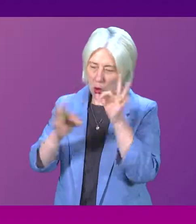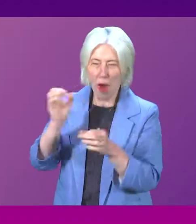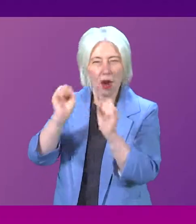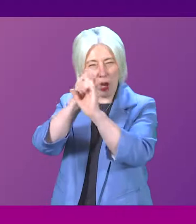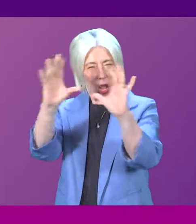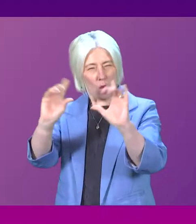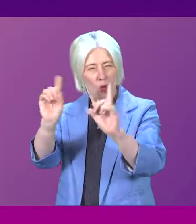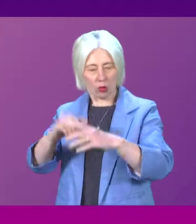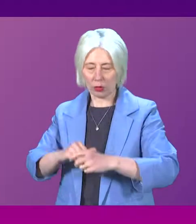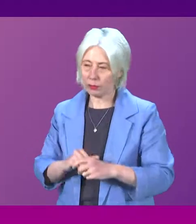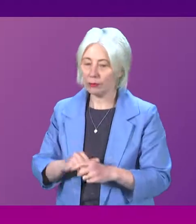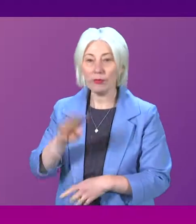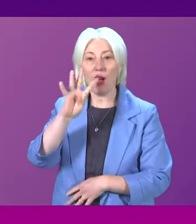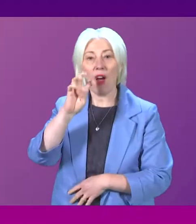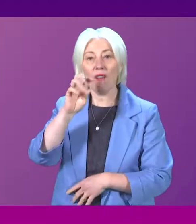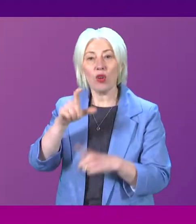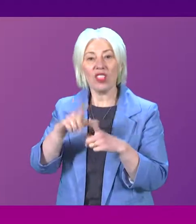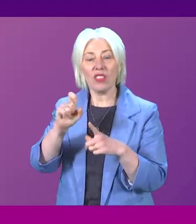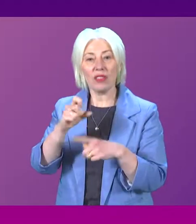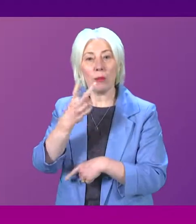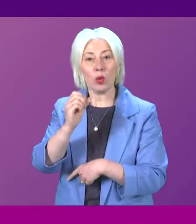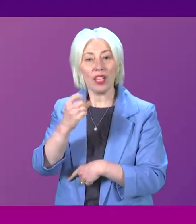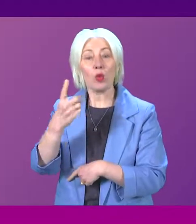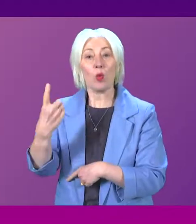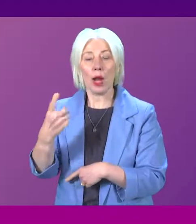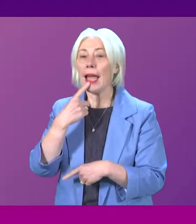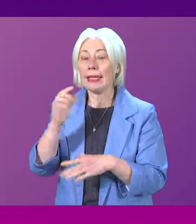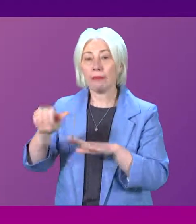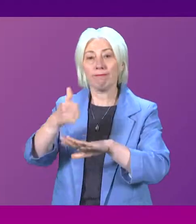On 14 December 2021, I announced to Parliament the establishment of the Scottish Covid-19